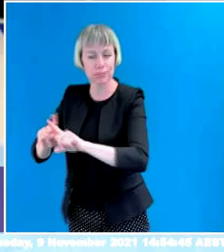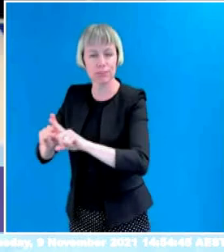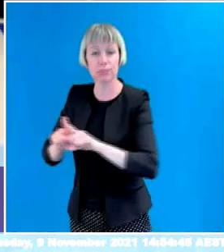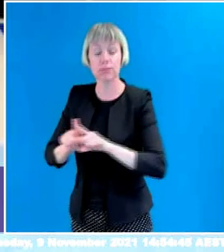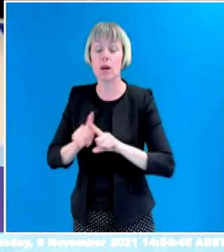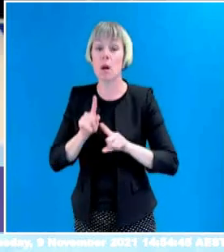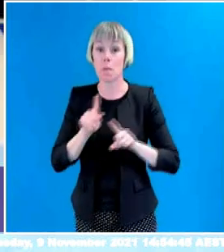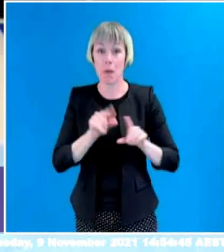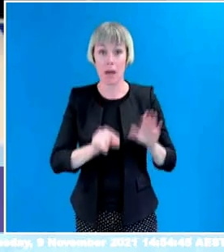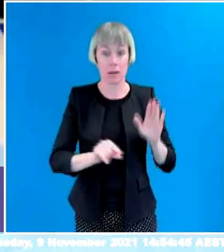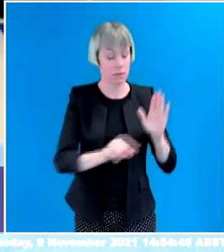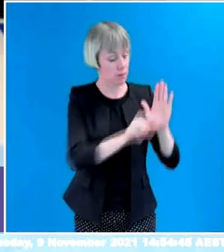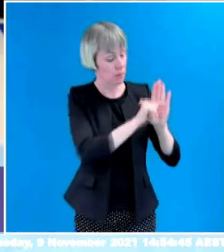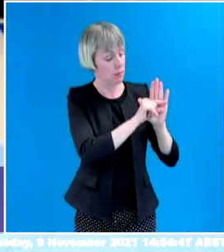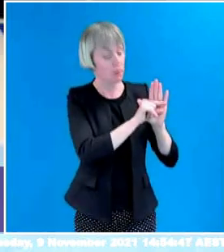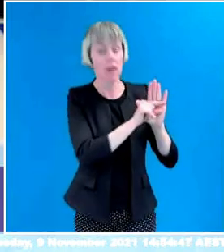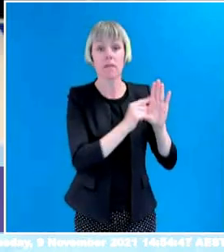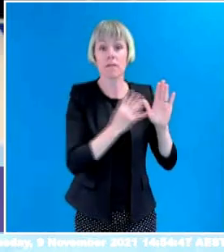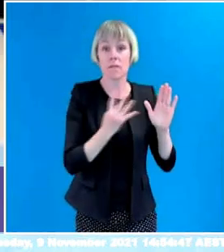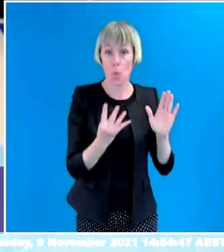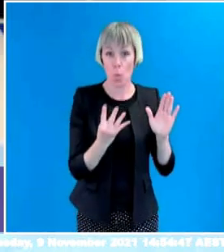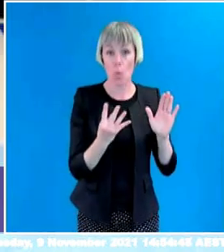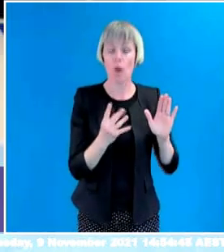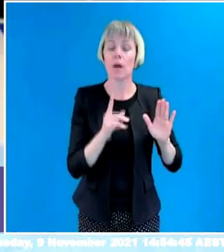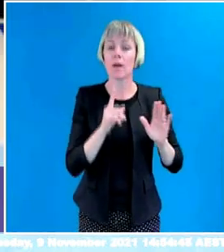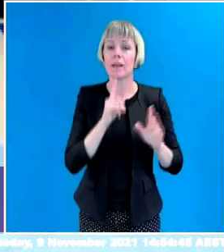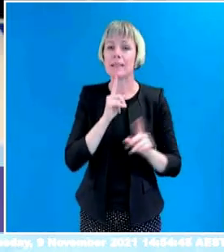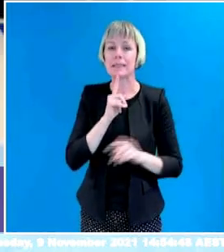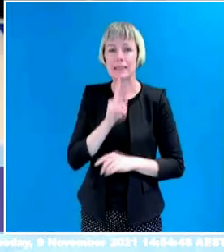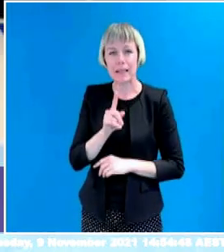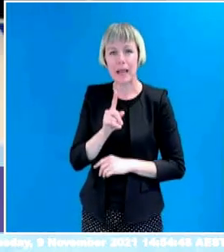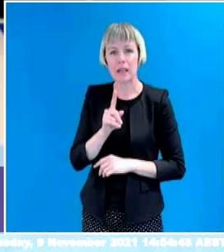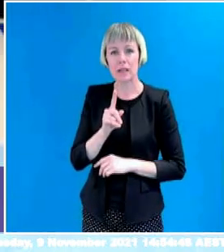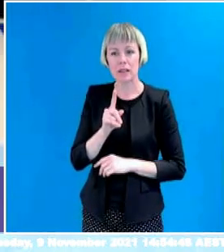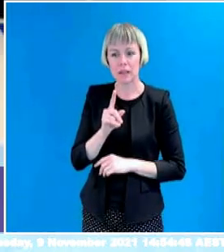realisation of economic, social and cultural rights indicates that the